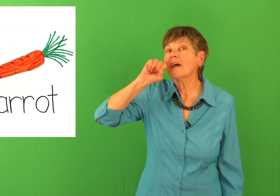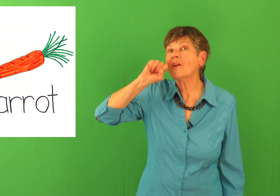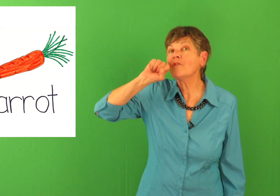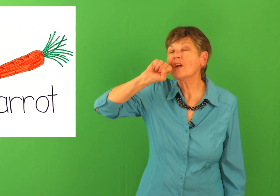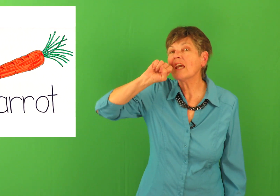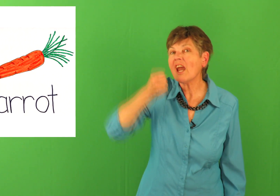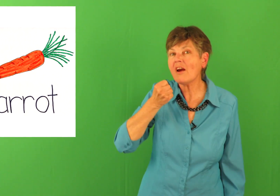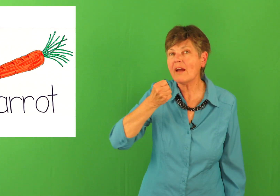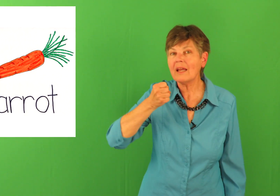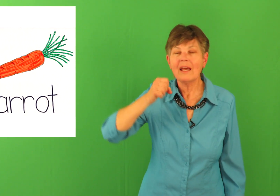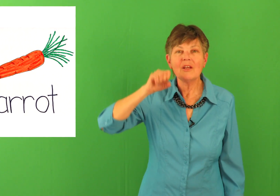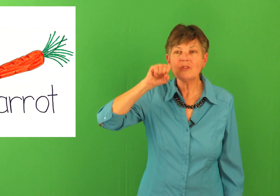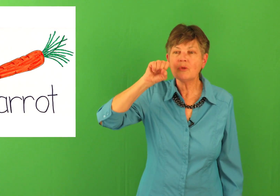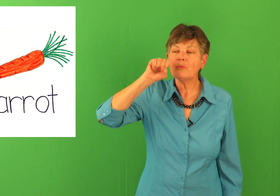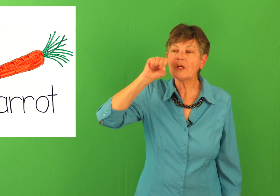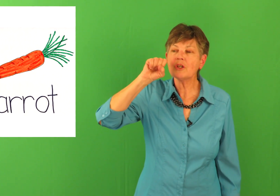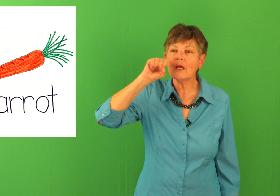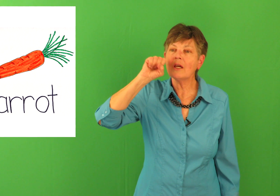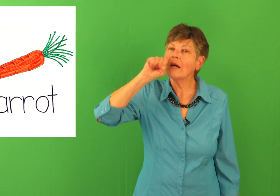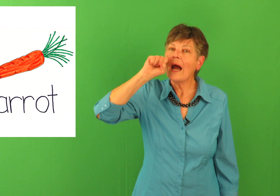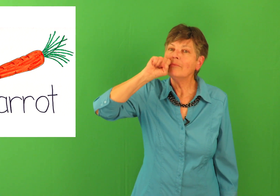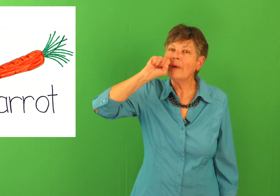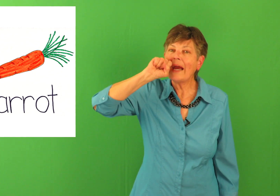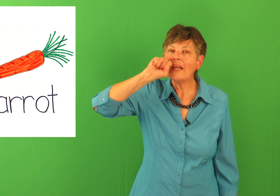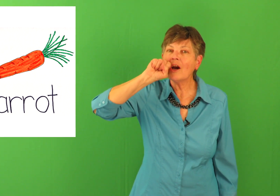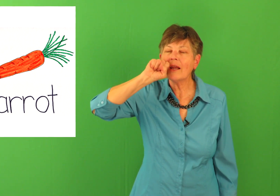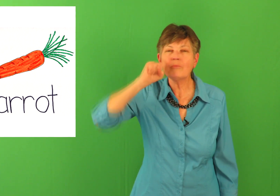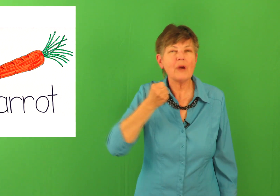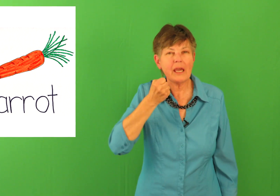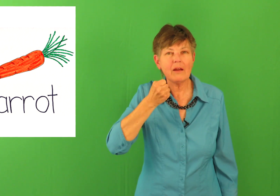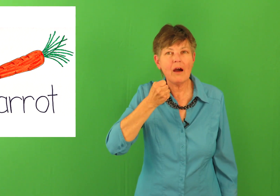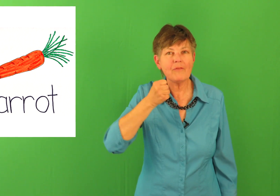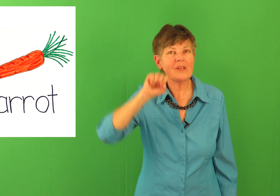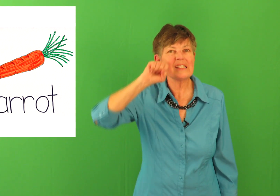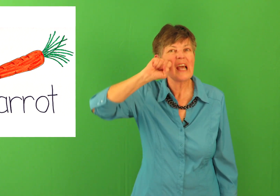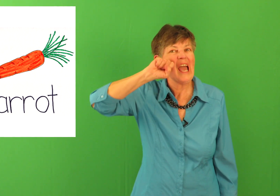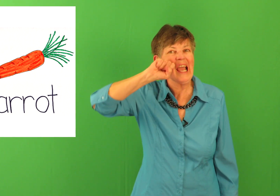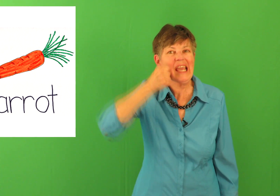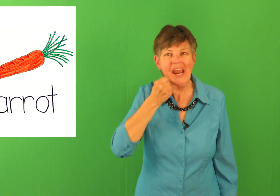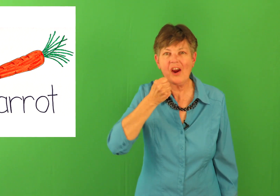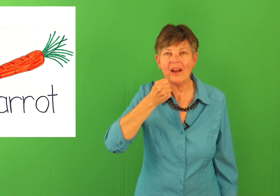sign for carrot to picture that you're biting on and breaking off this carrot